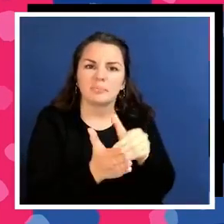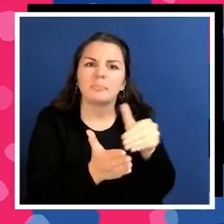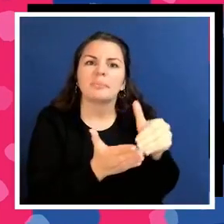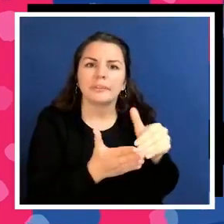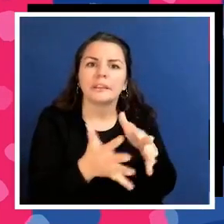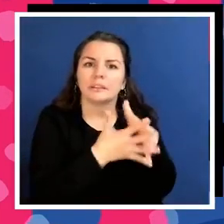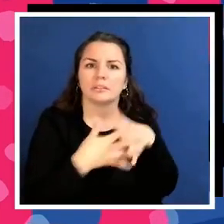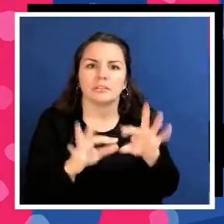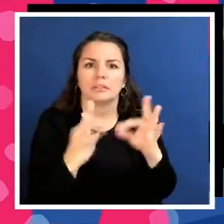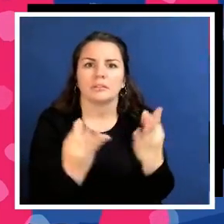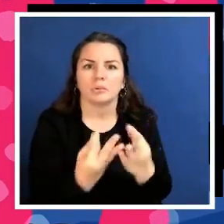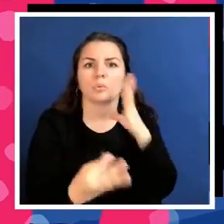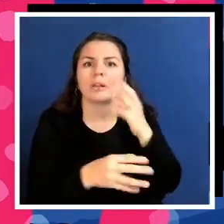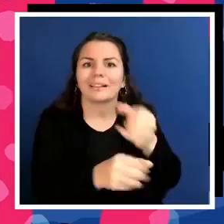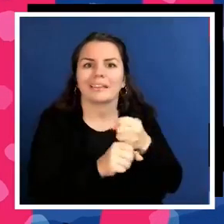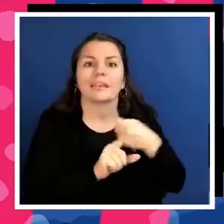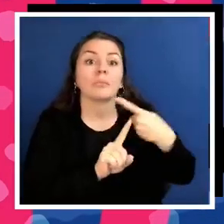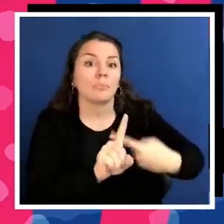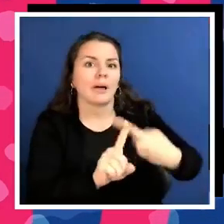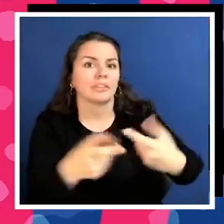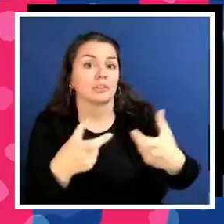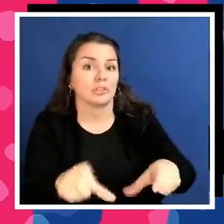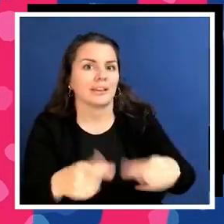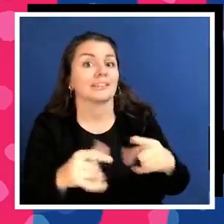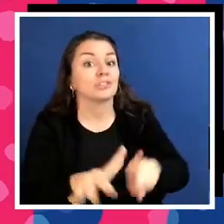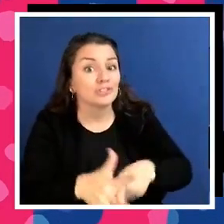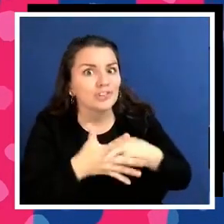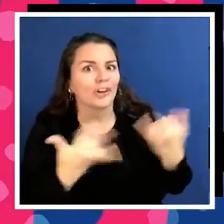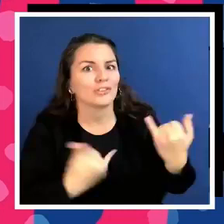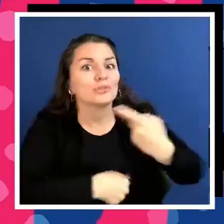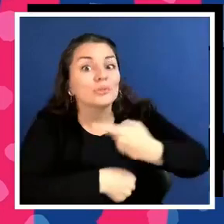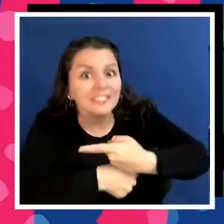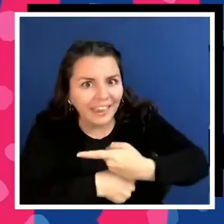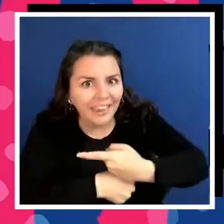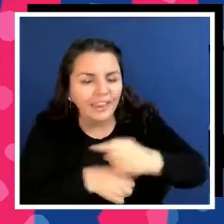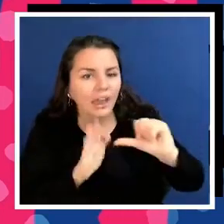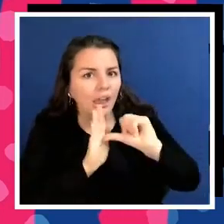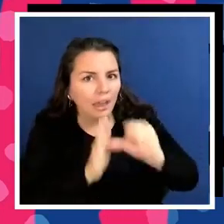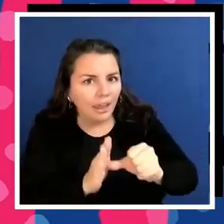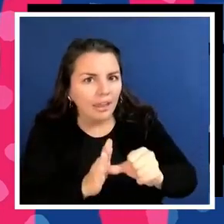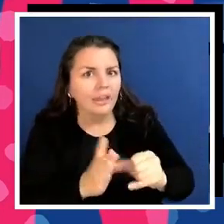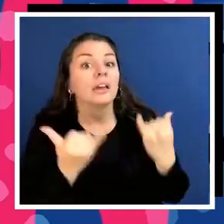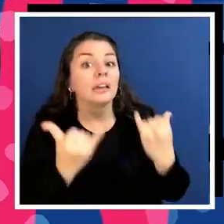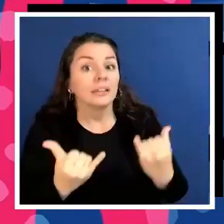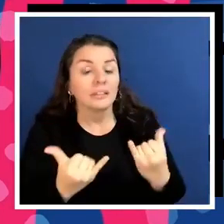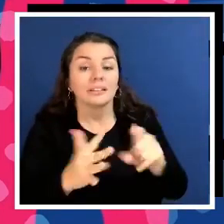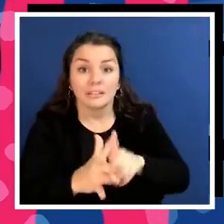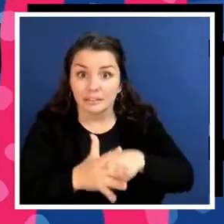LEADERSHIP. IRS ESTIMATES THAT WITHIN 30